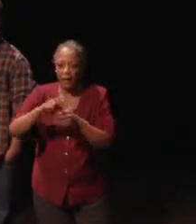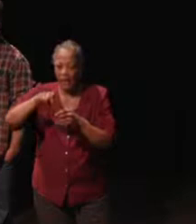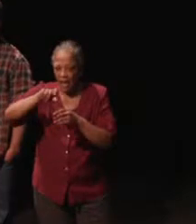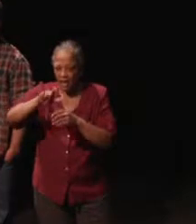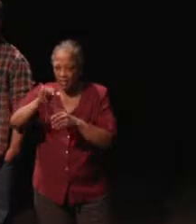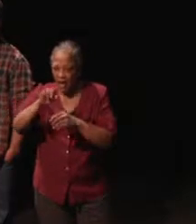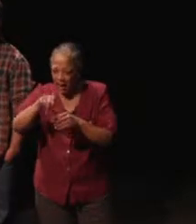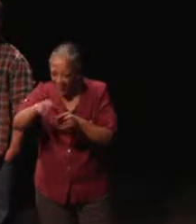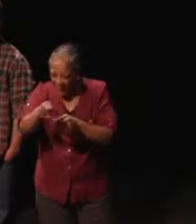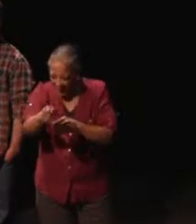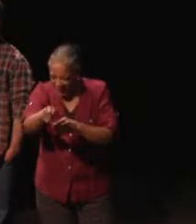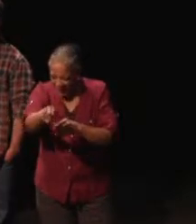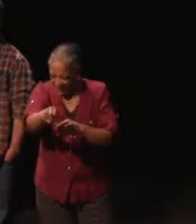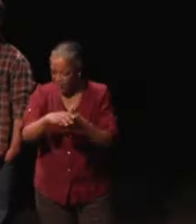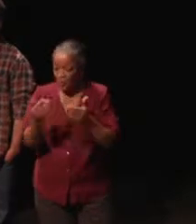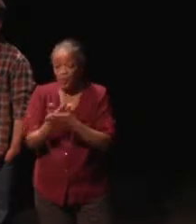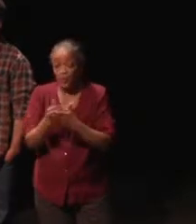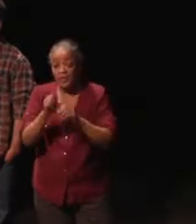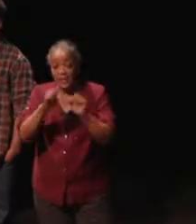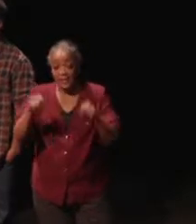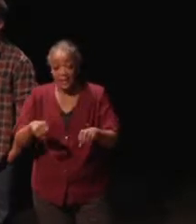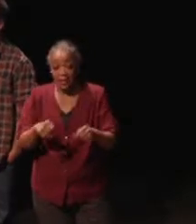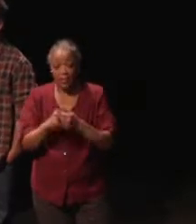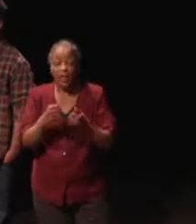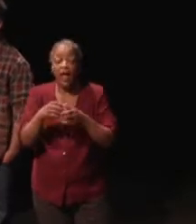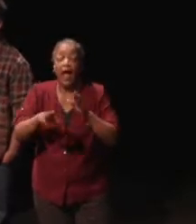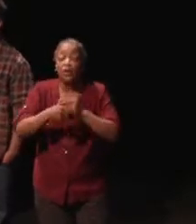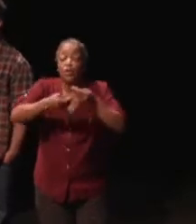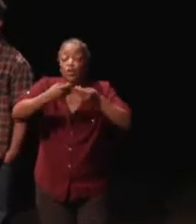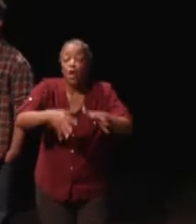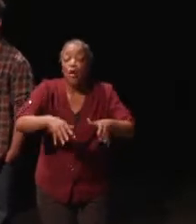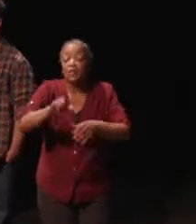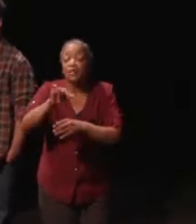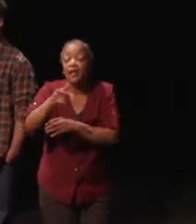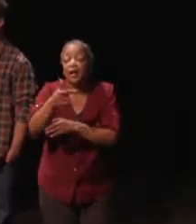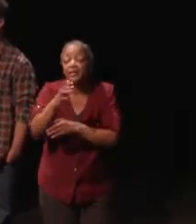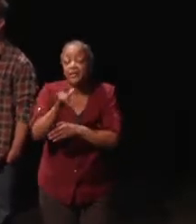And this is a new system that was added to the Lost Legacy after Uncharted 4 shipped,